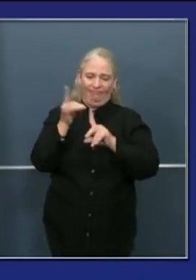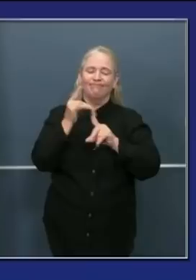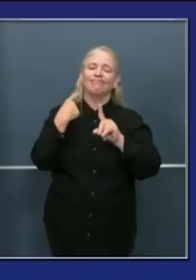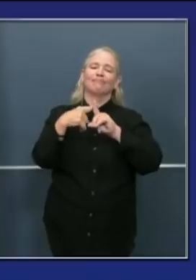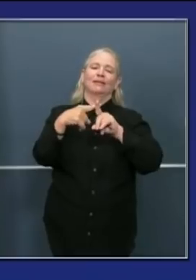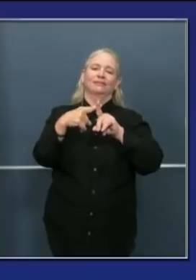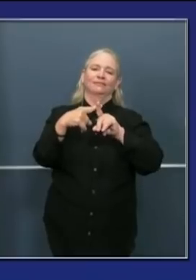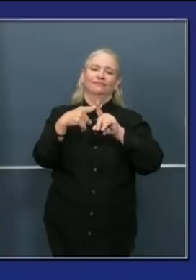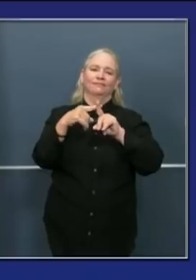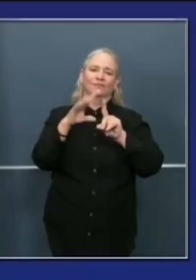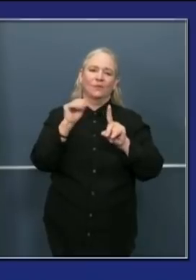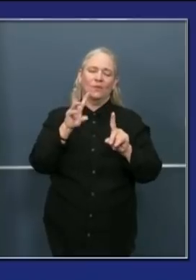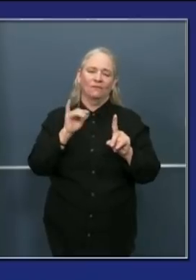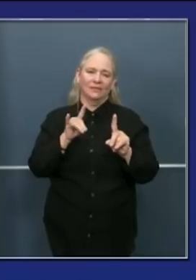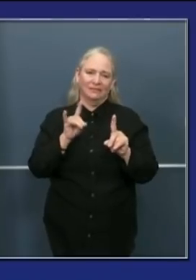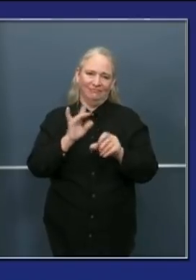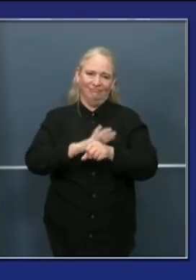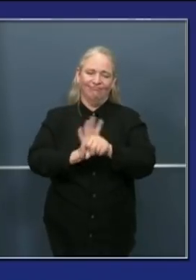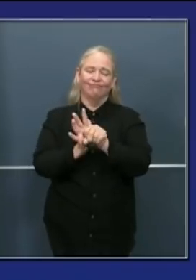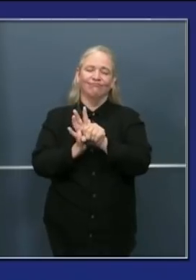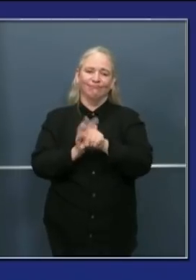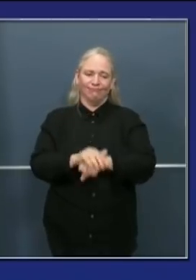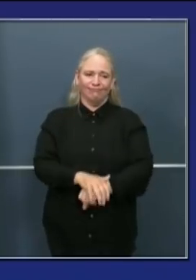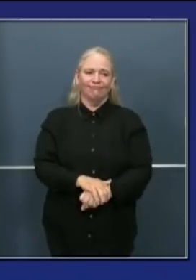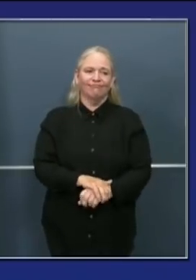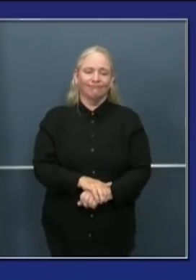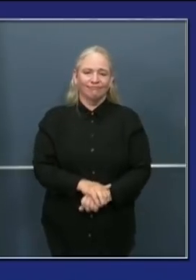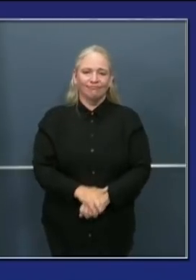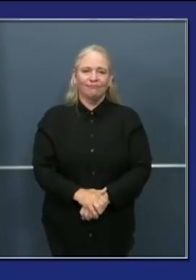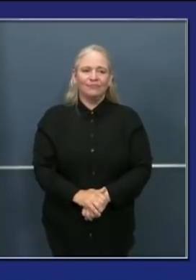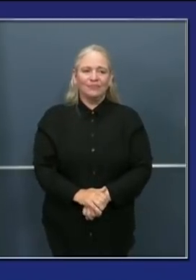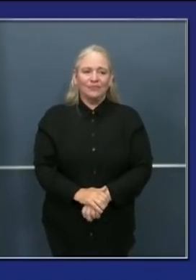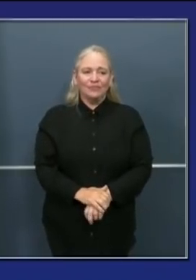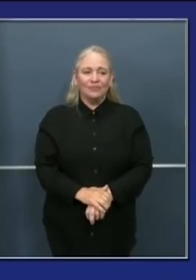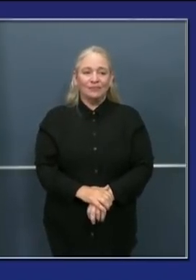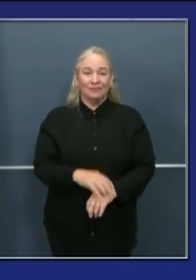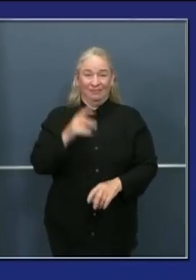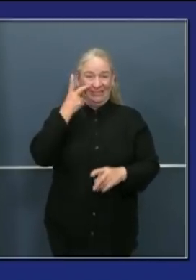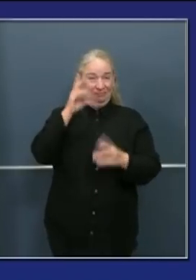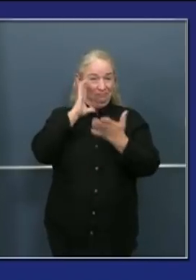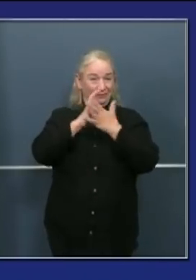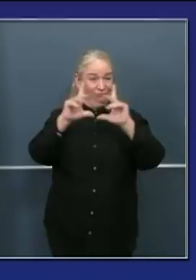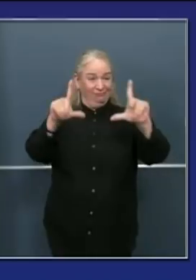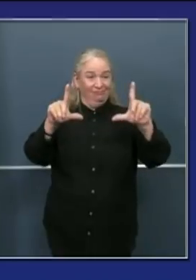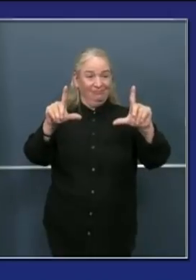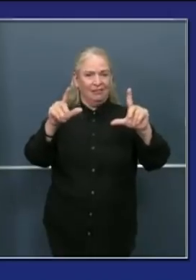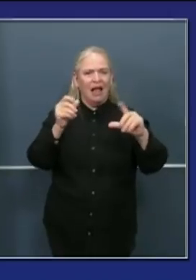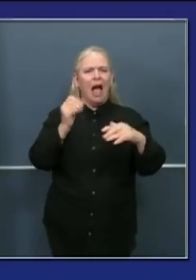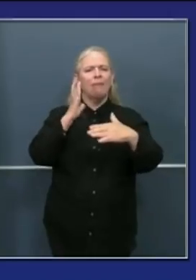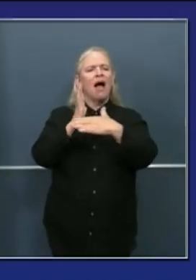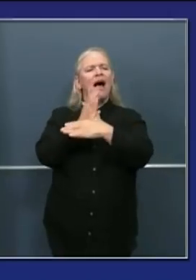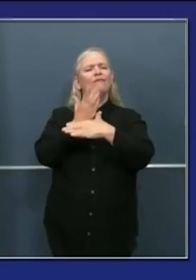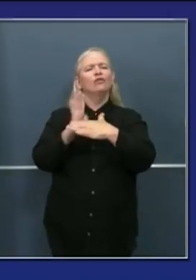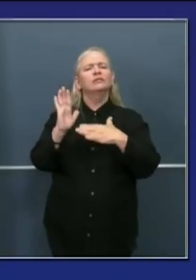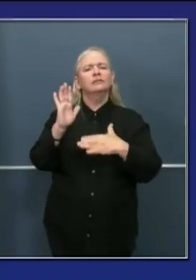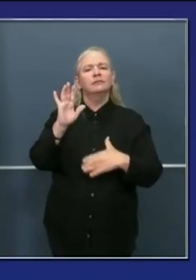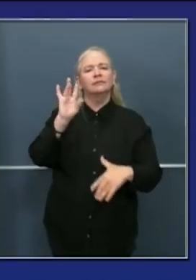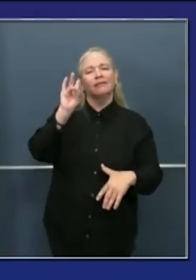CONTINUES SOME 5, 699 JUST SHY OF 5700 NEW CASES REPORTED ON JULY 5 AND THE LAST REPORTING